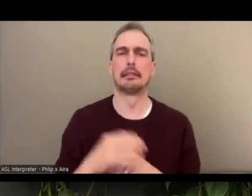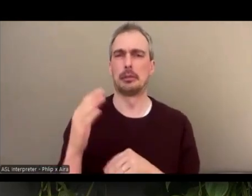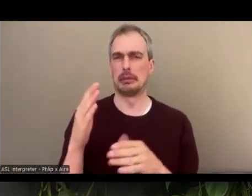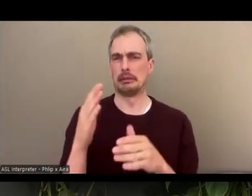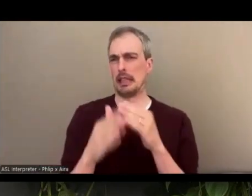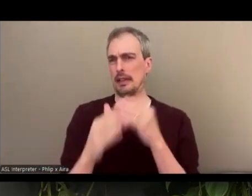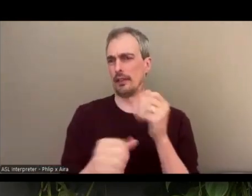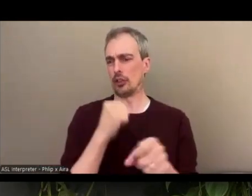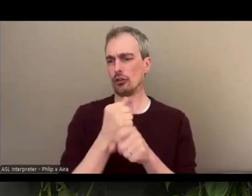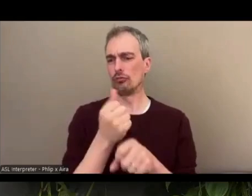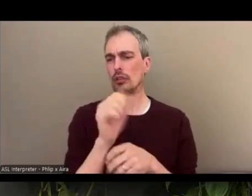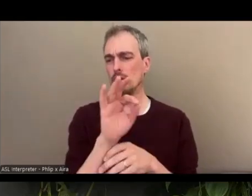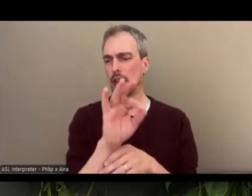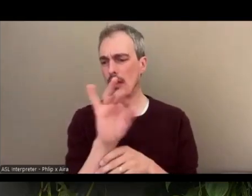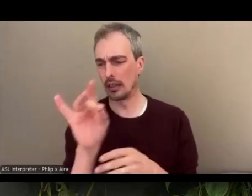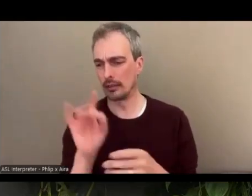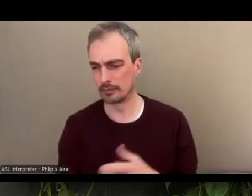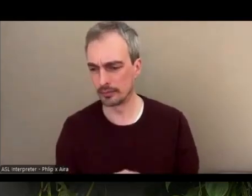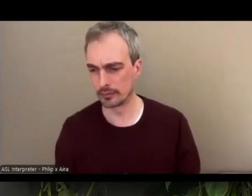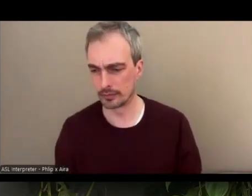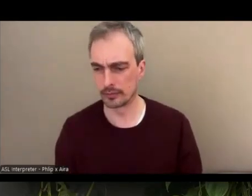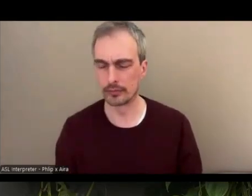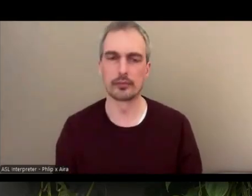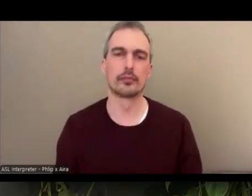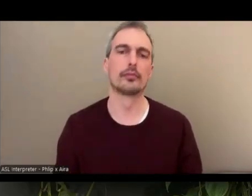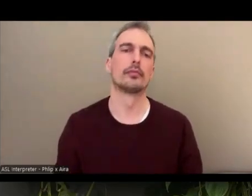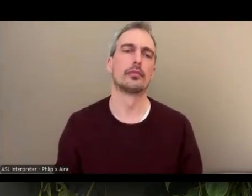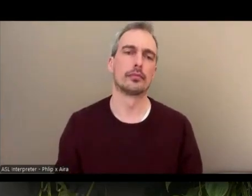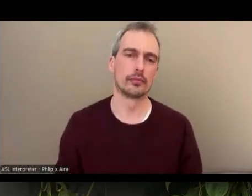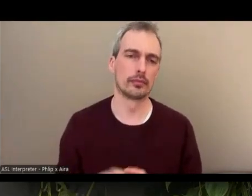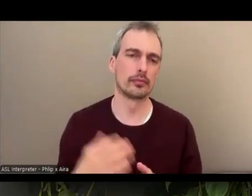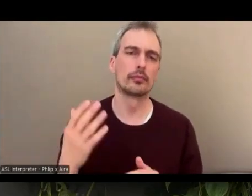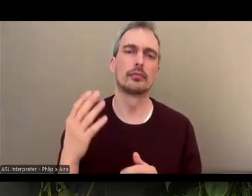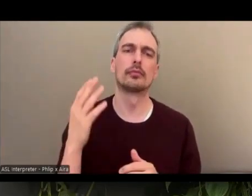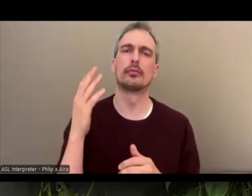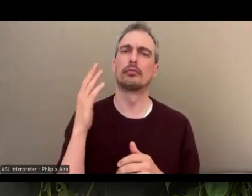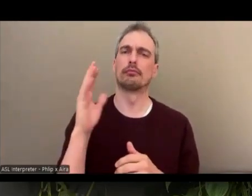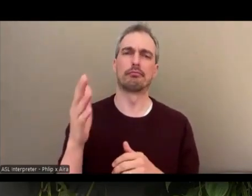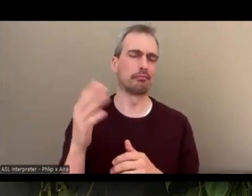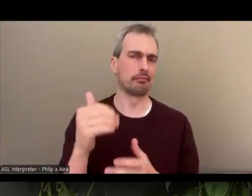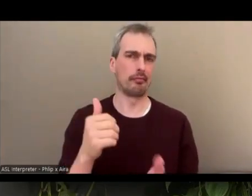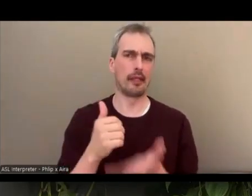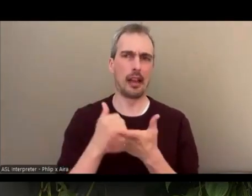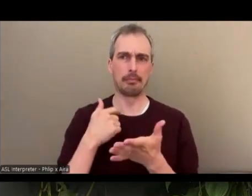Kind of by reinforcing my idealism around kind of the early web. Which was for a lot of us...